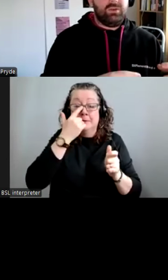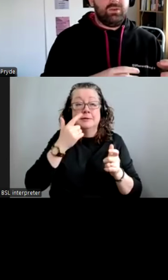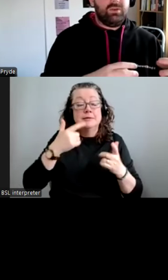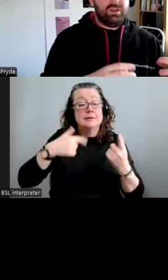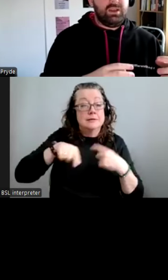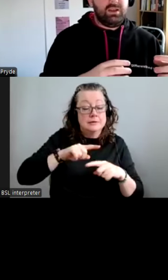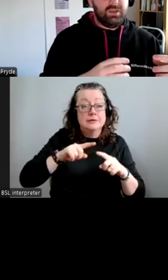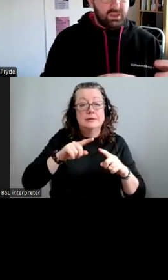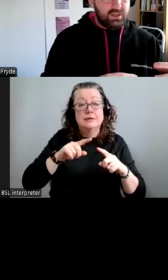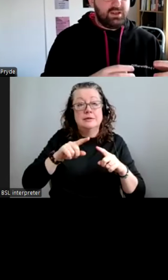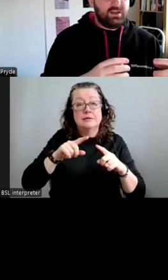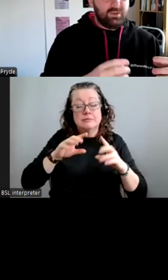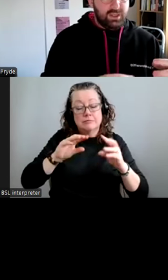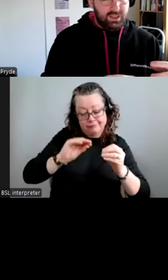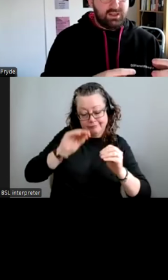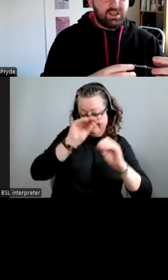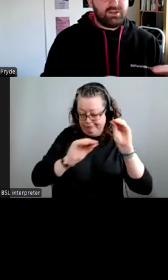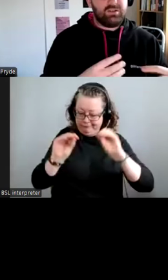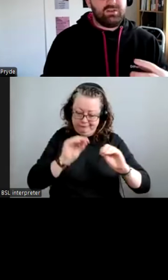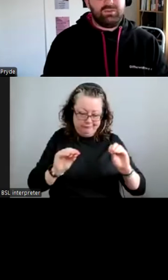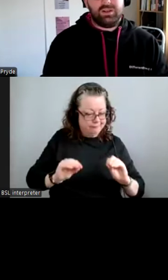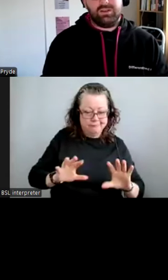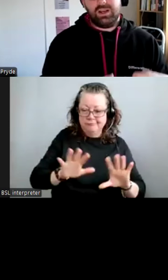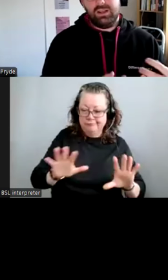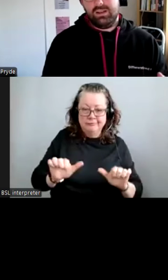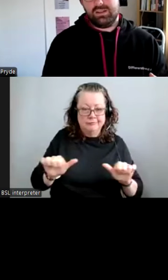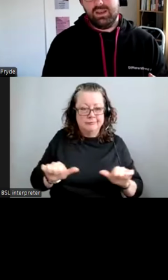to be naturally grouped under headings.